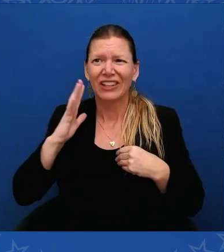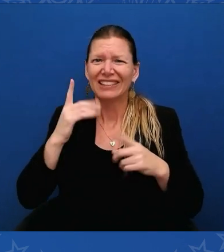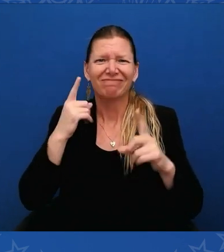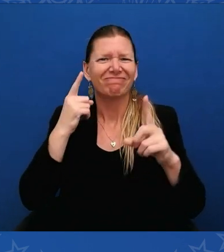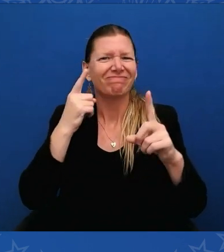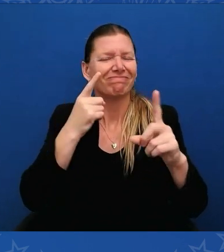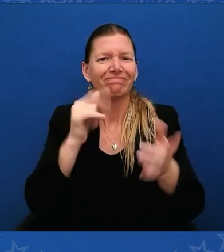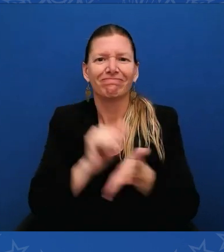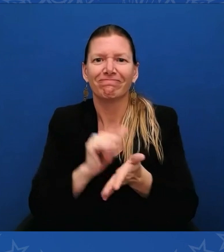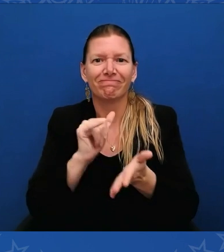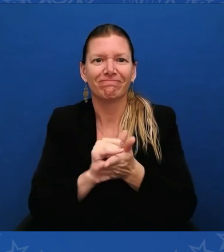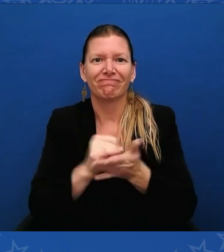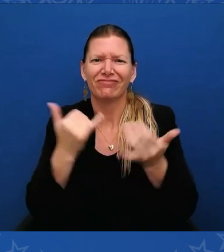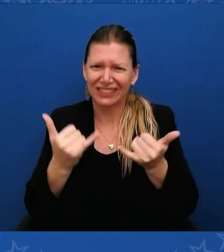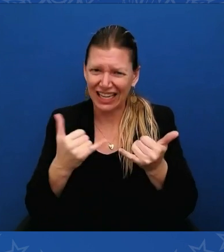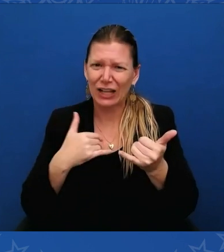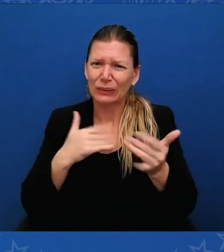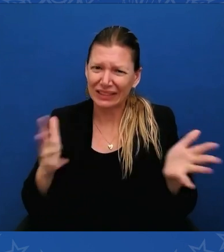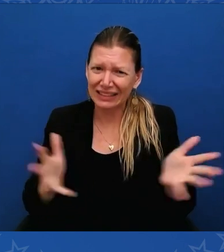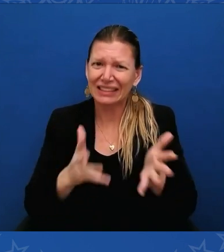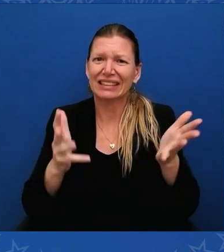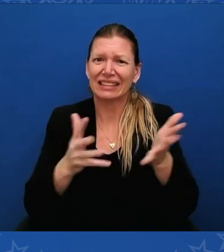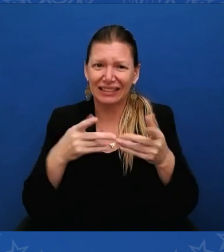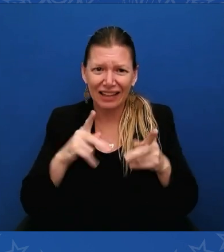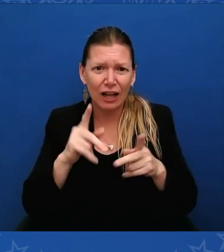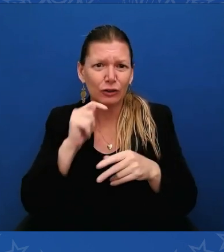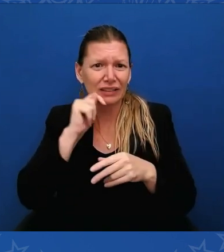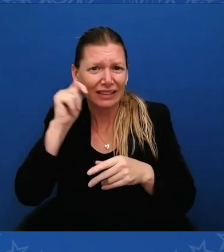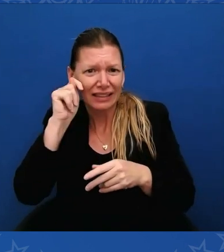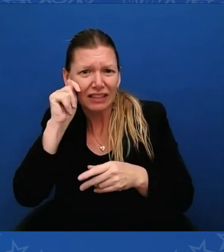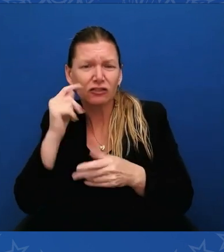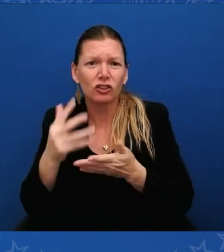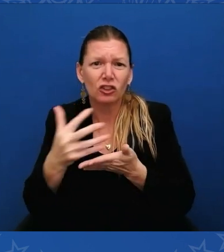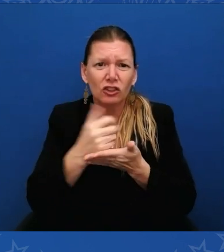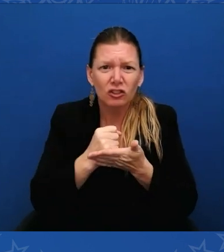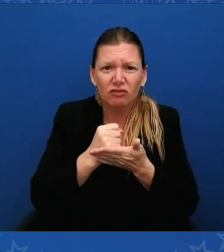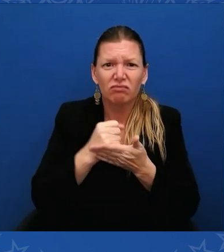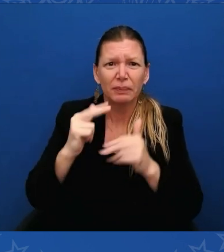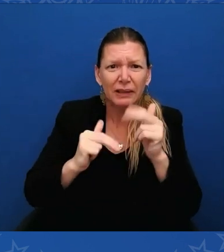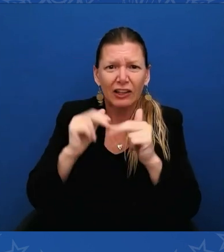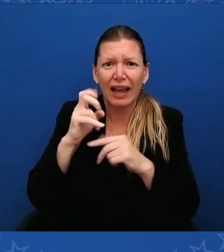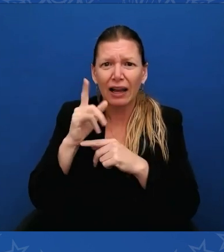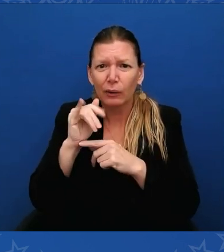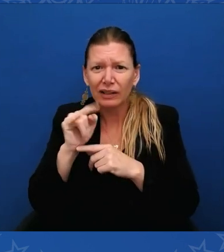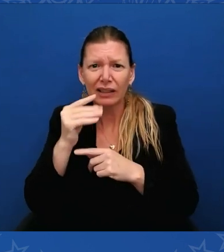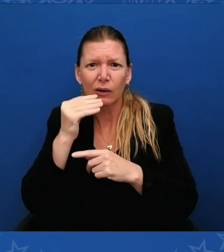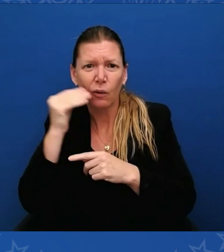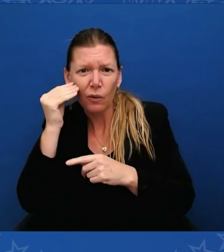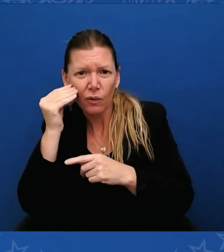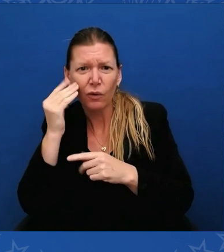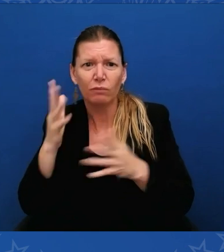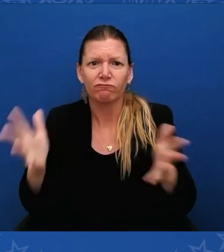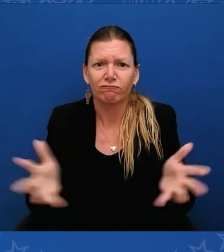a middle-class family, did. We're going to bring down rents, including my calling on Congress to cap rent increases